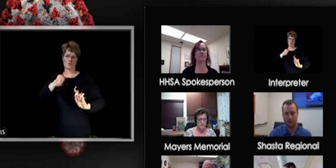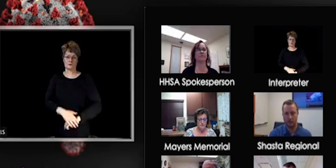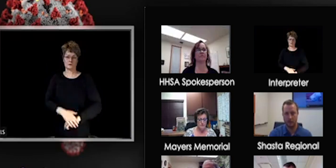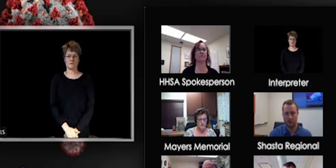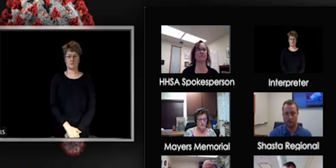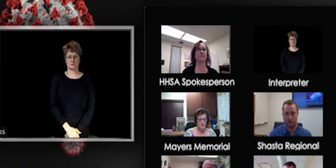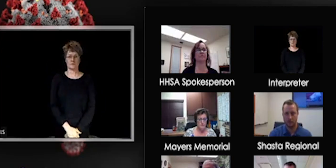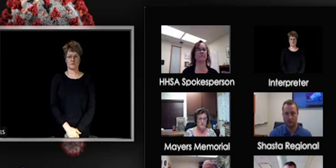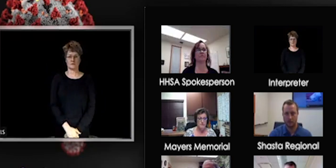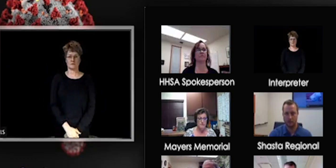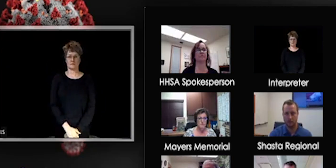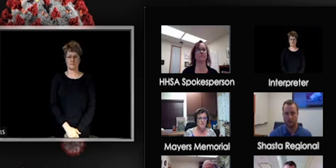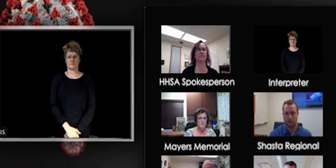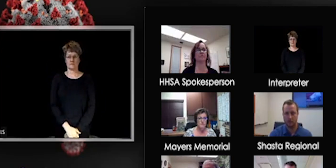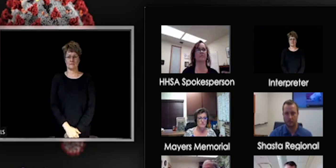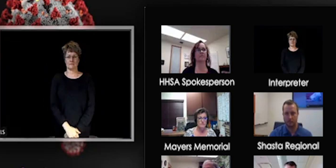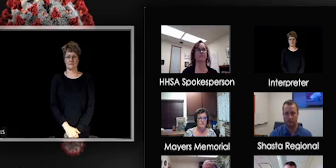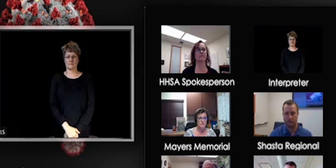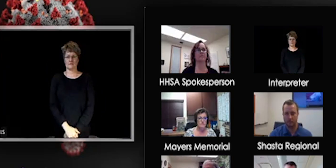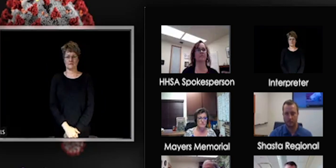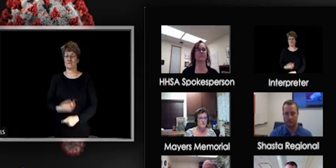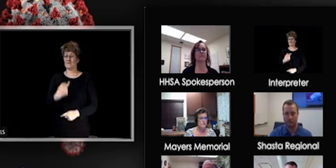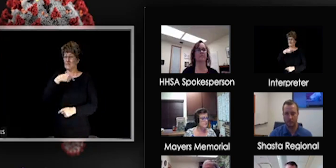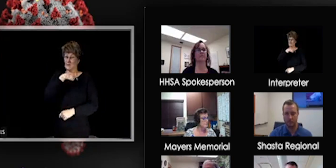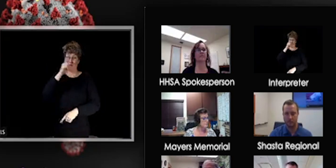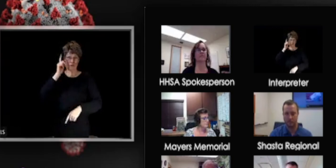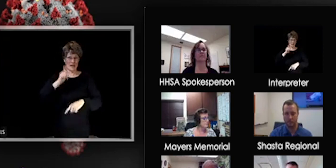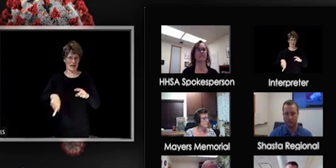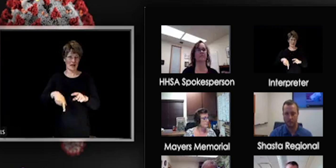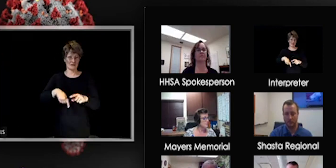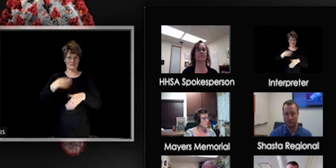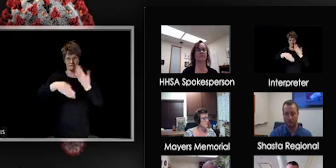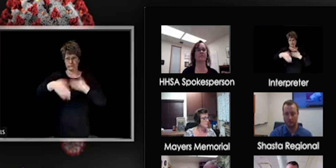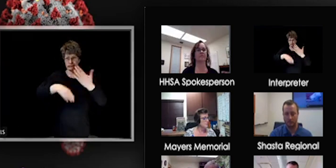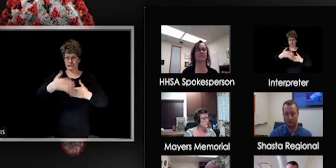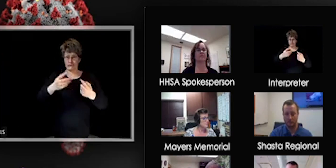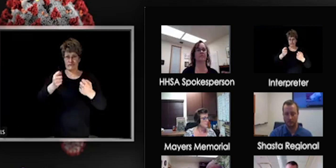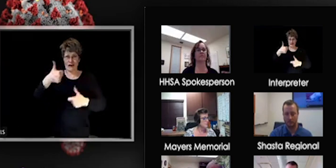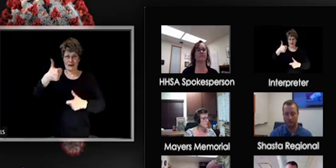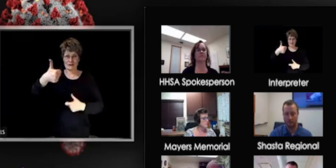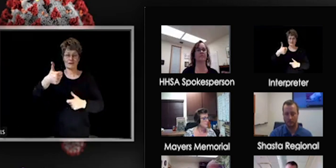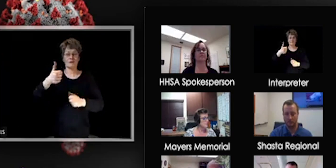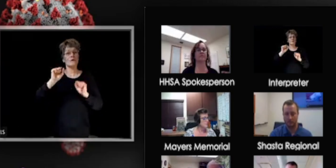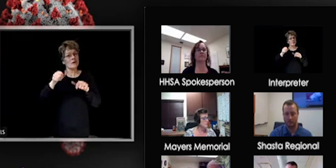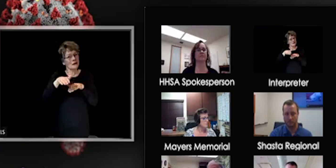can’t go faster than that. We can go slower, but we can’t go faster than what the state